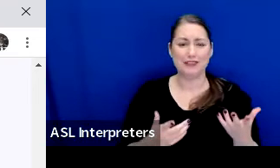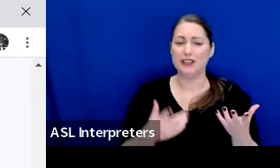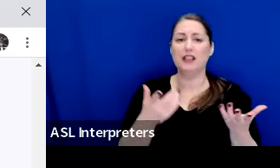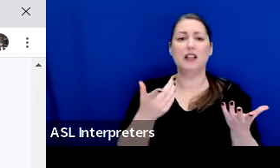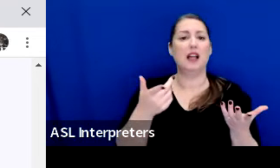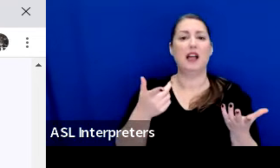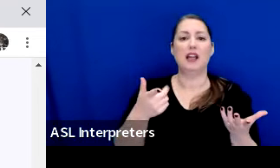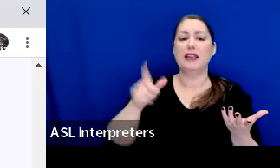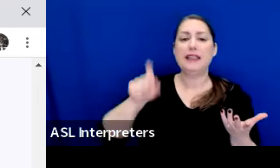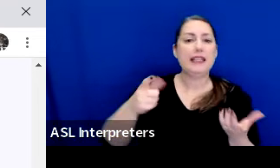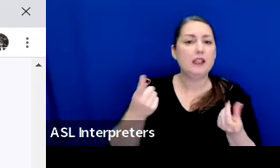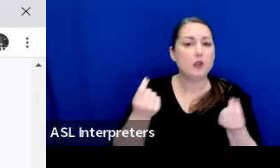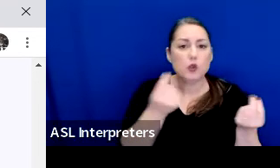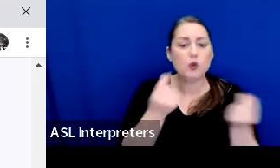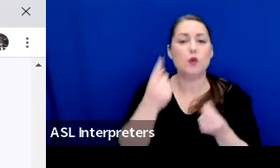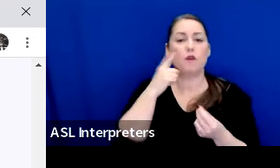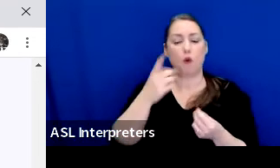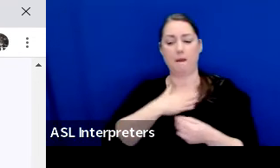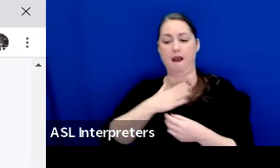for your class. OK.